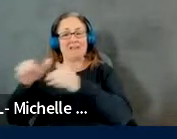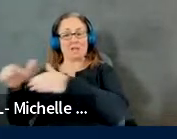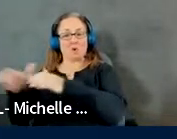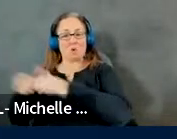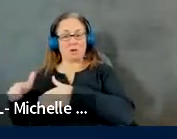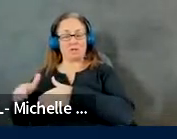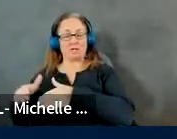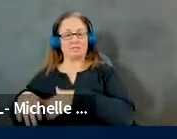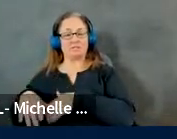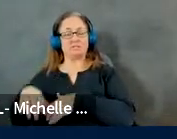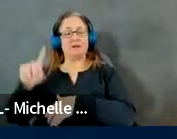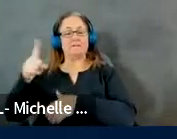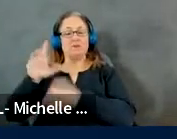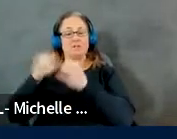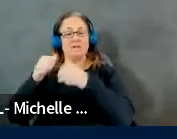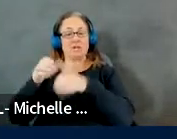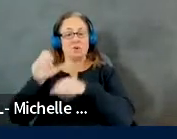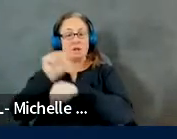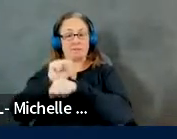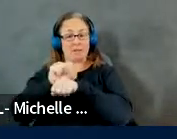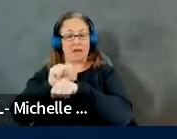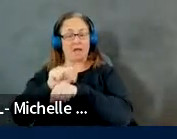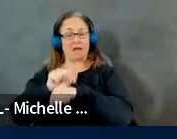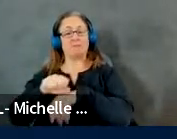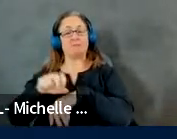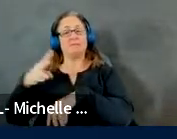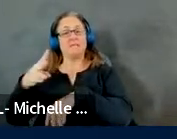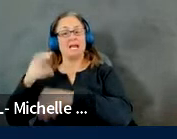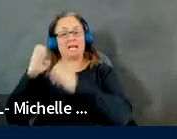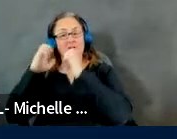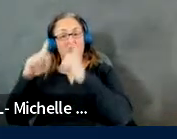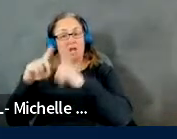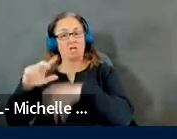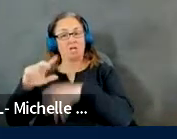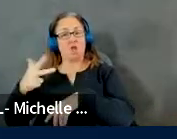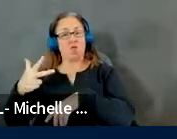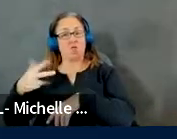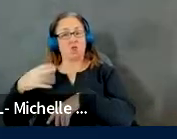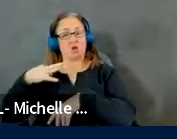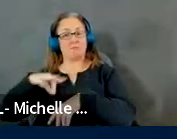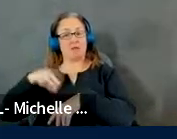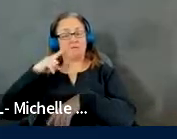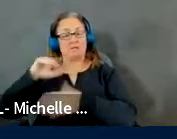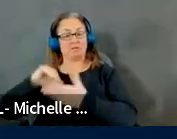The first will be employed, followed by education, benefits determination,